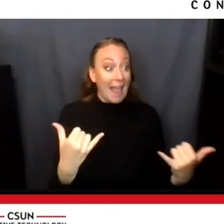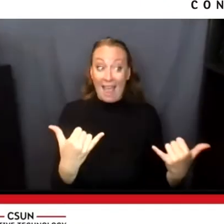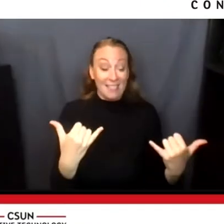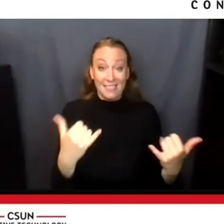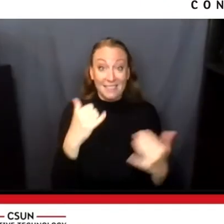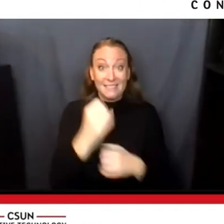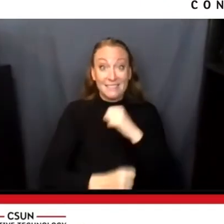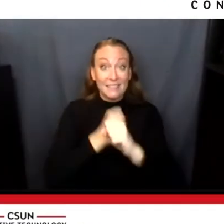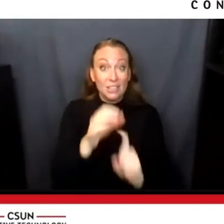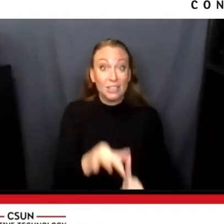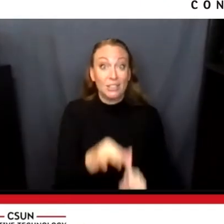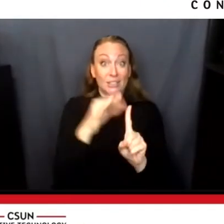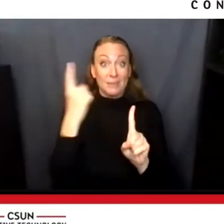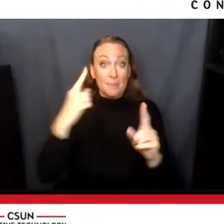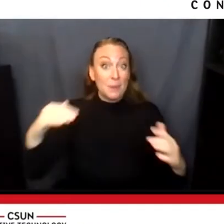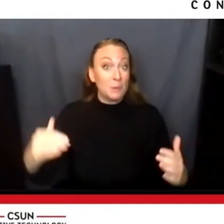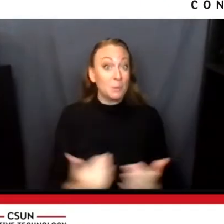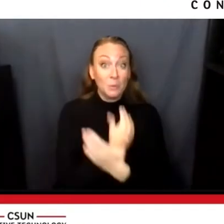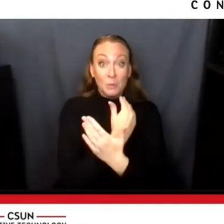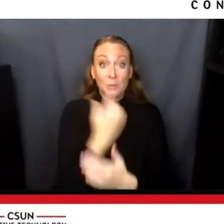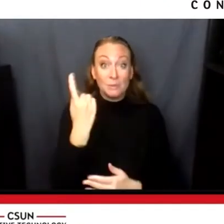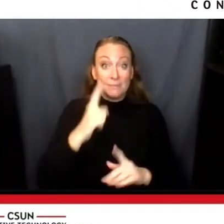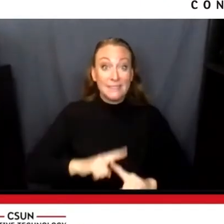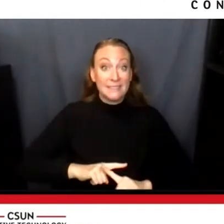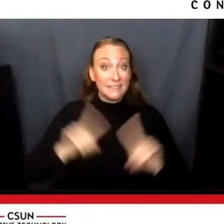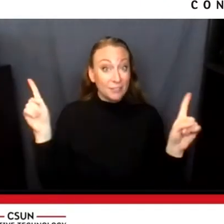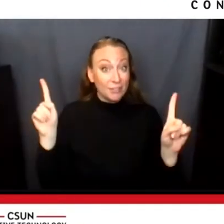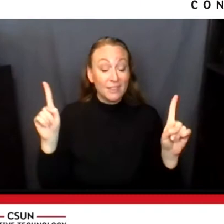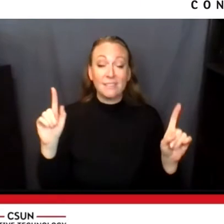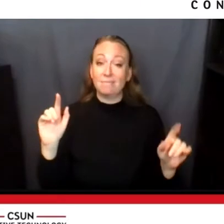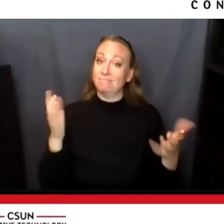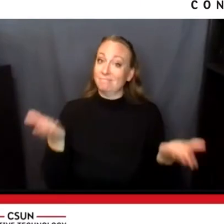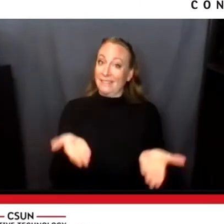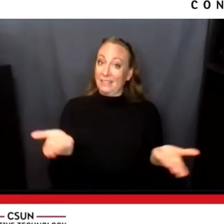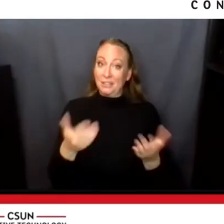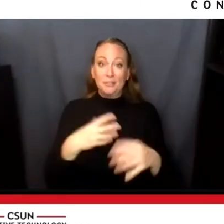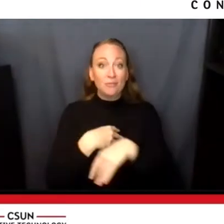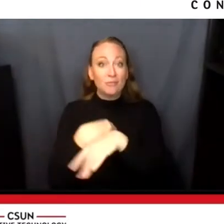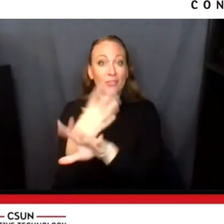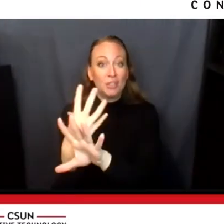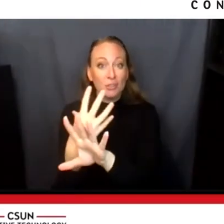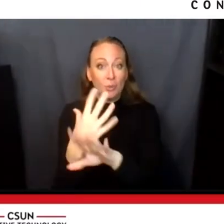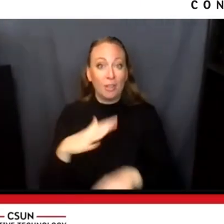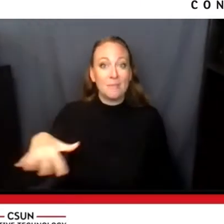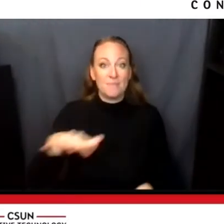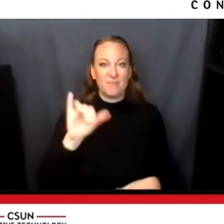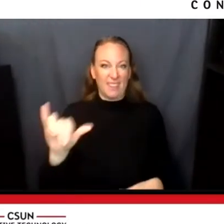And that is hosting our conference in a virtual environment, our way of living these days.